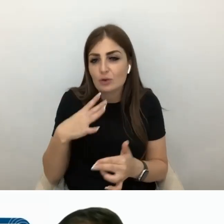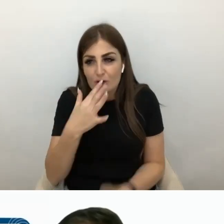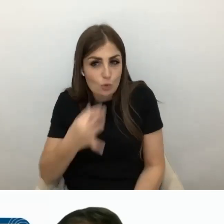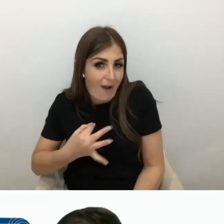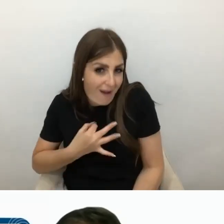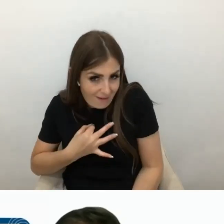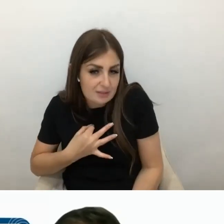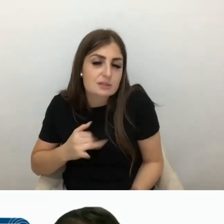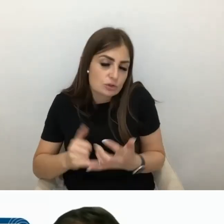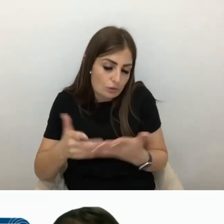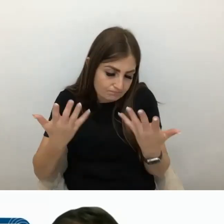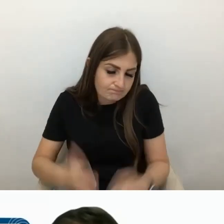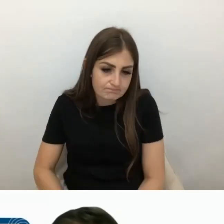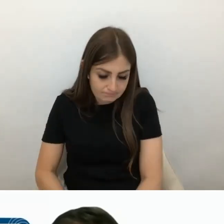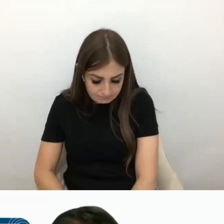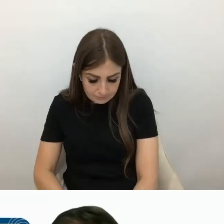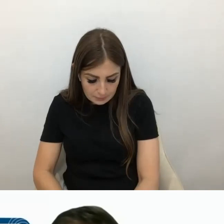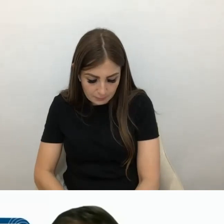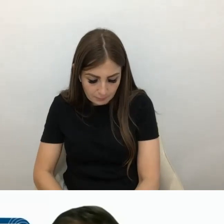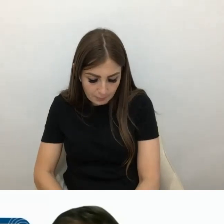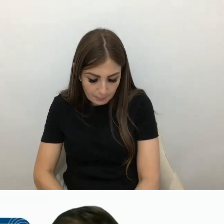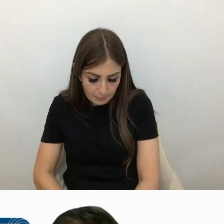I'd encourage you to ask.